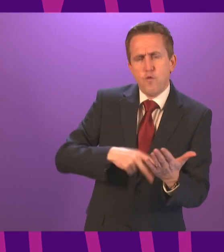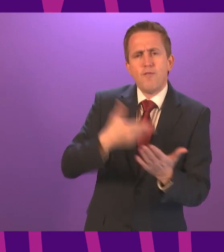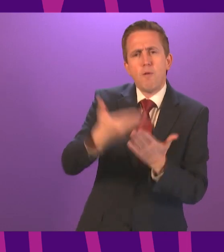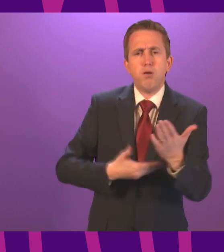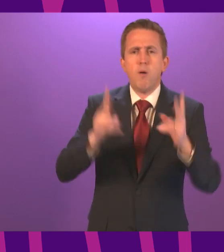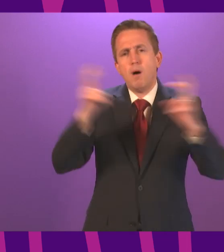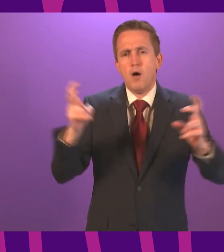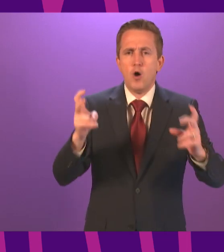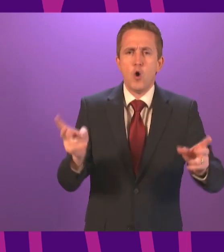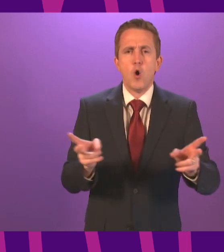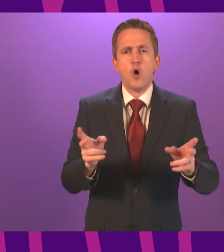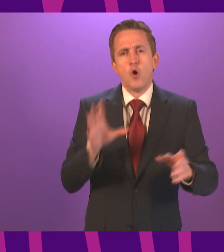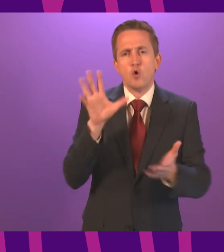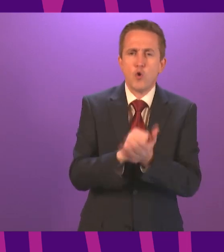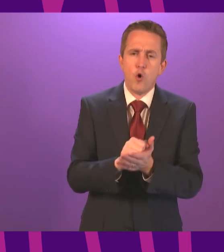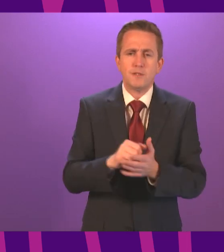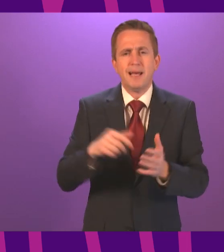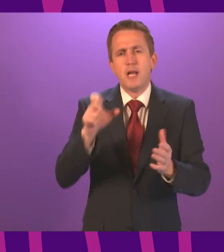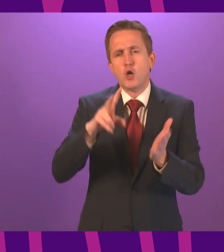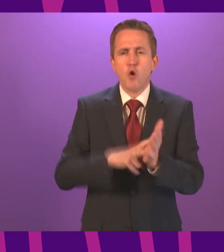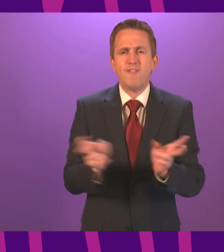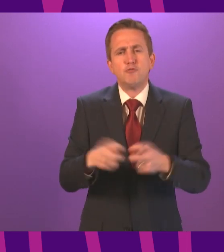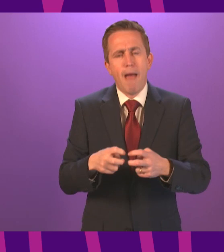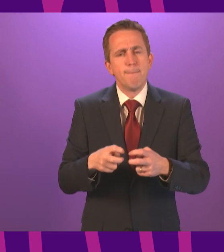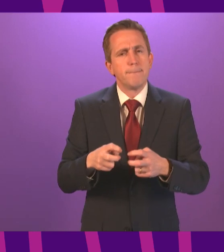Foundation, which says that almost a third of families who have experienced a reduction